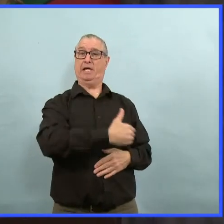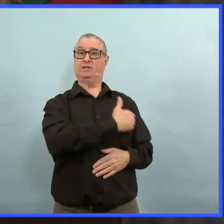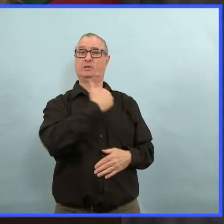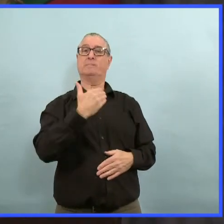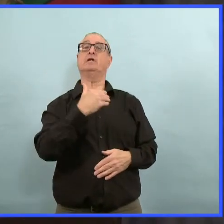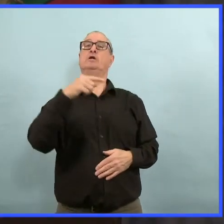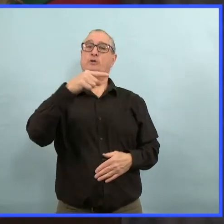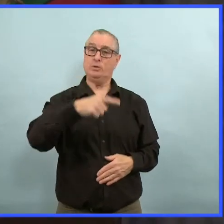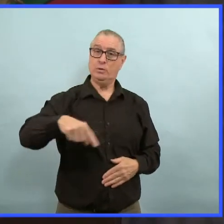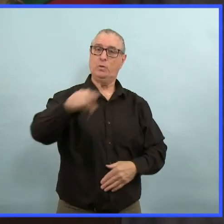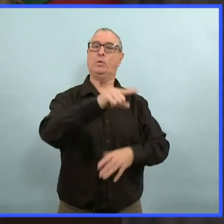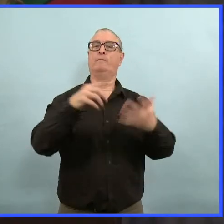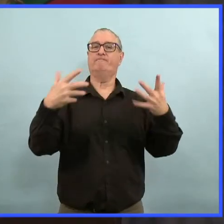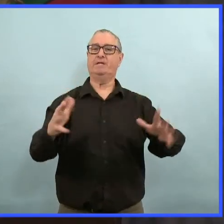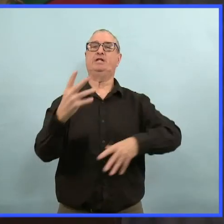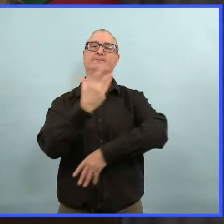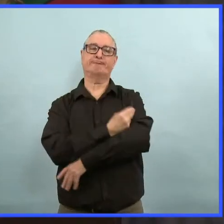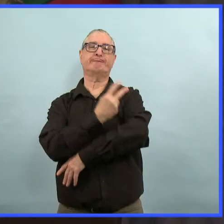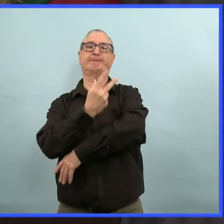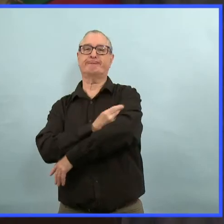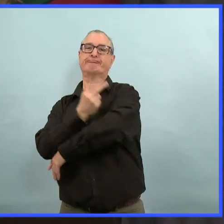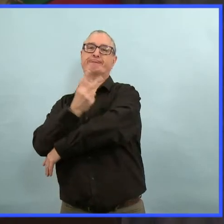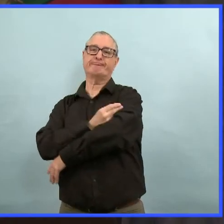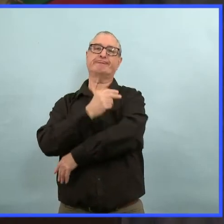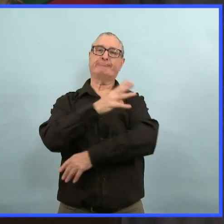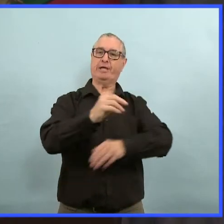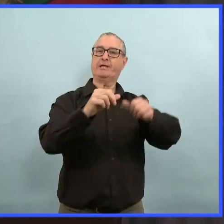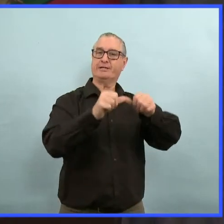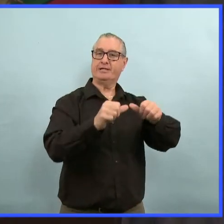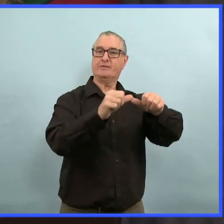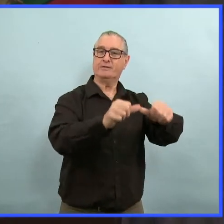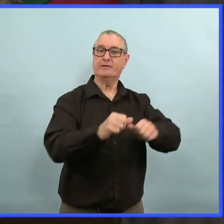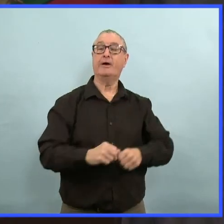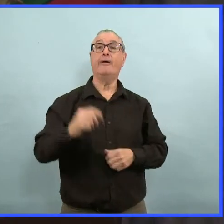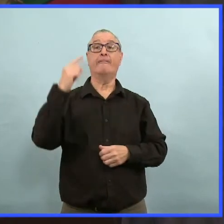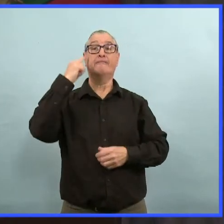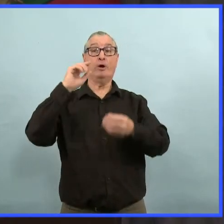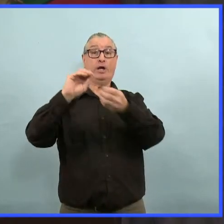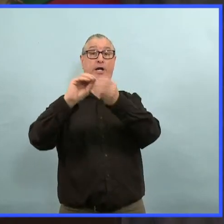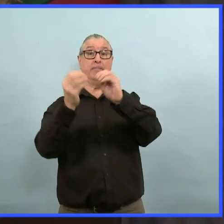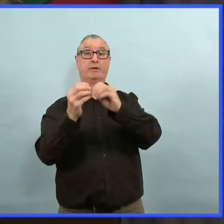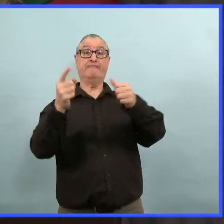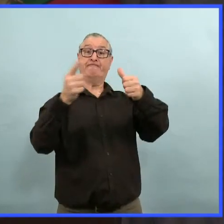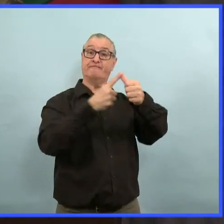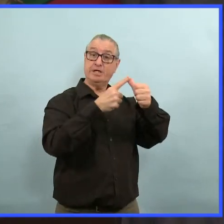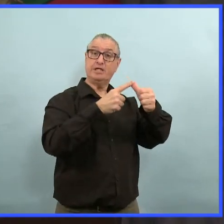individuals that have first dose second dose and now their booster which we refer to as the third